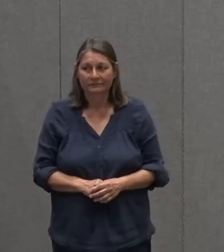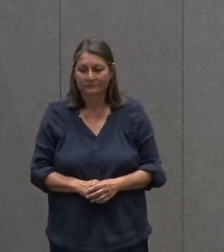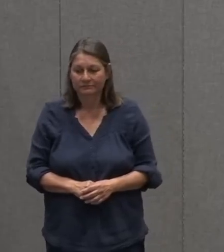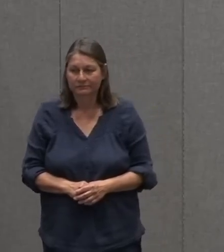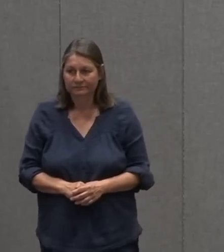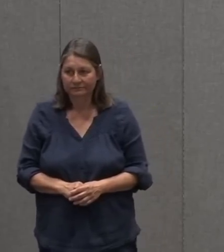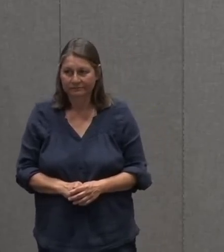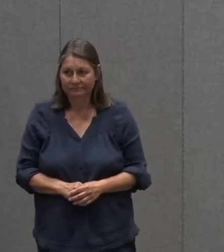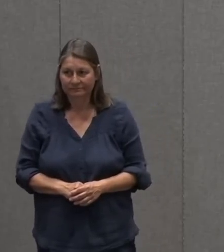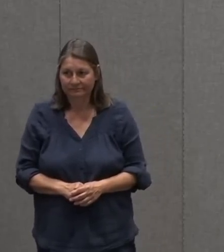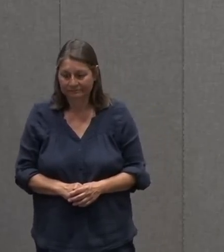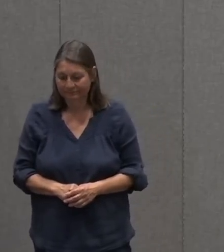So I'm gonna start with 36.